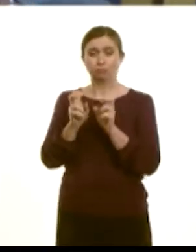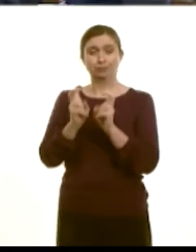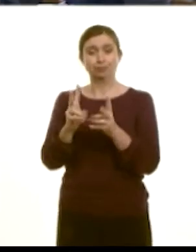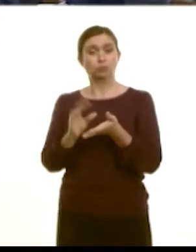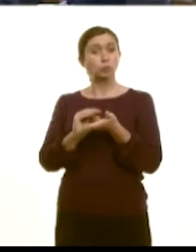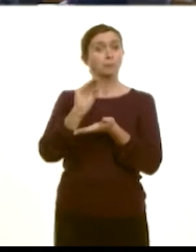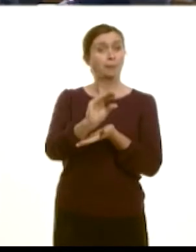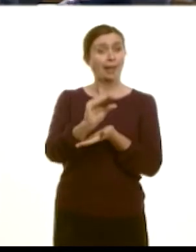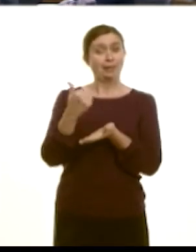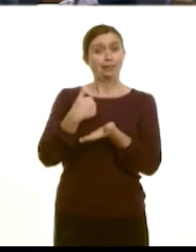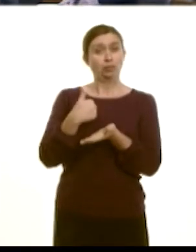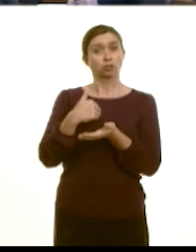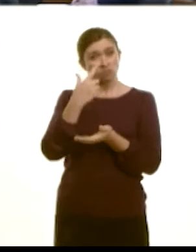that we could establish in Wales?